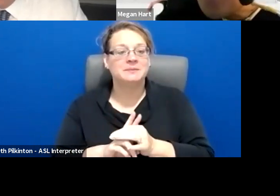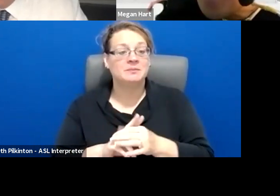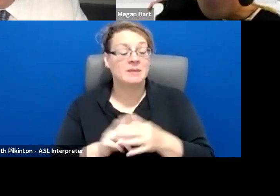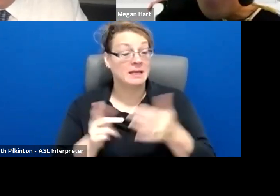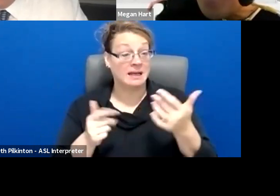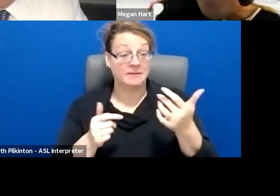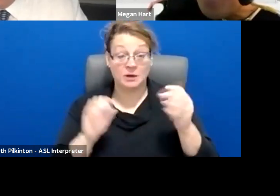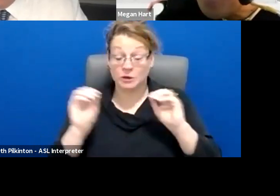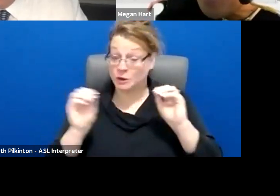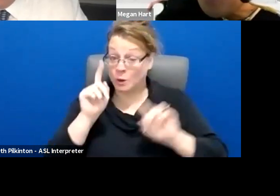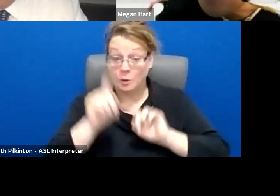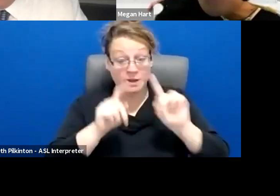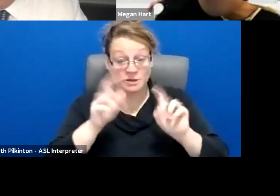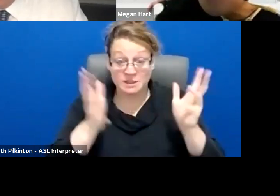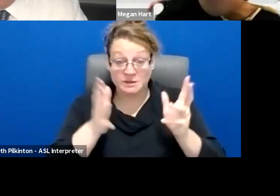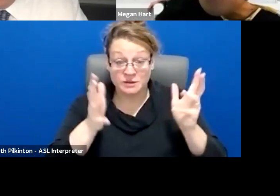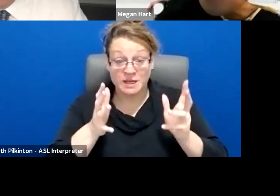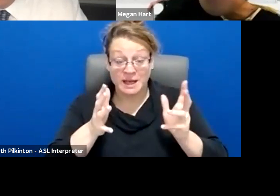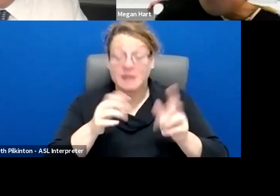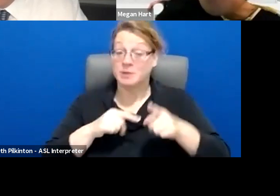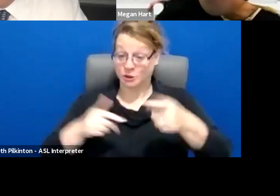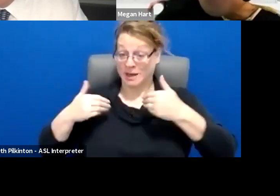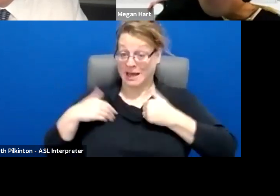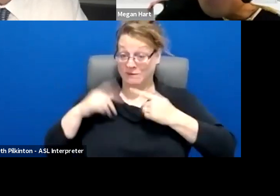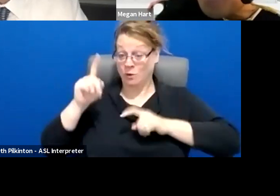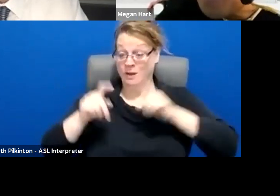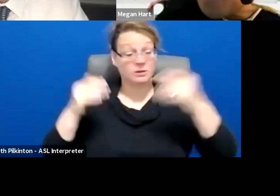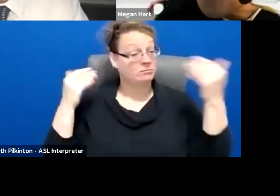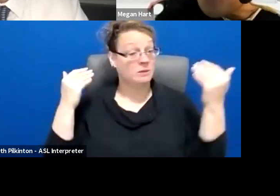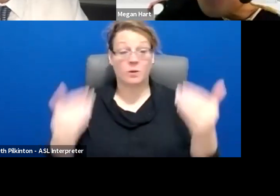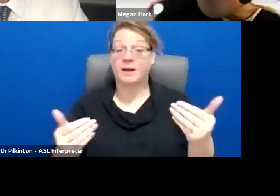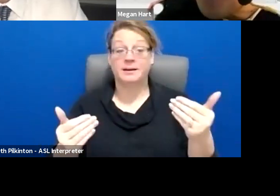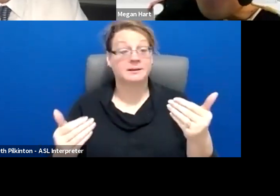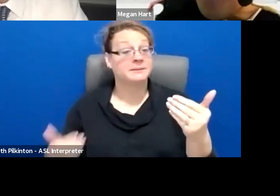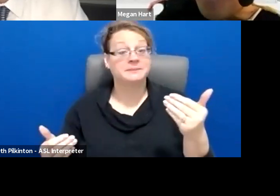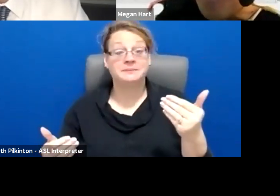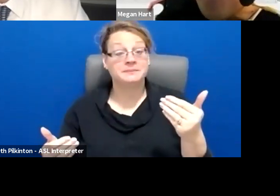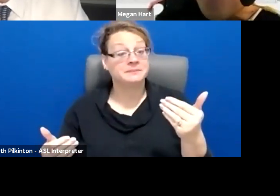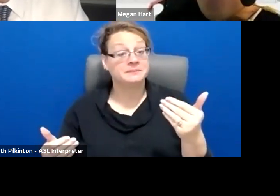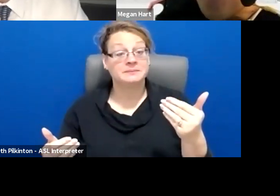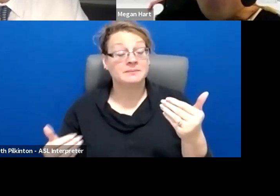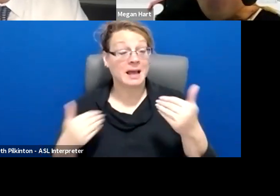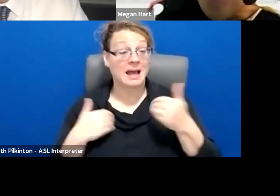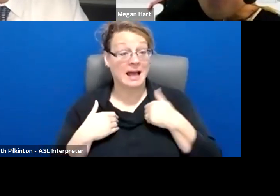I have not been watching the chat so I do not know if anybody has posted questions in the chat. I will ask my colleague if anybody has.